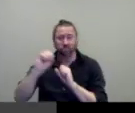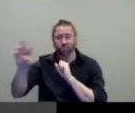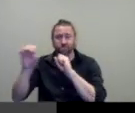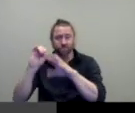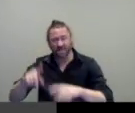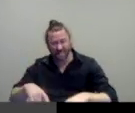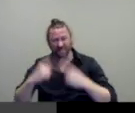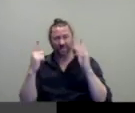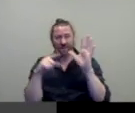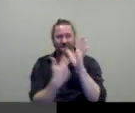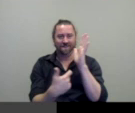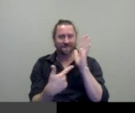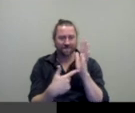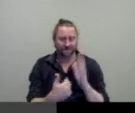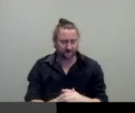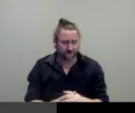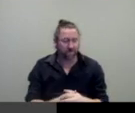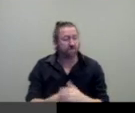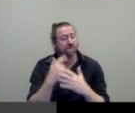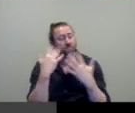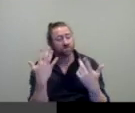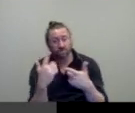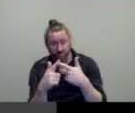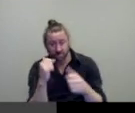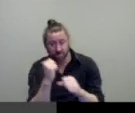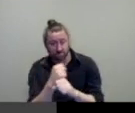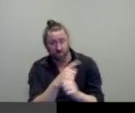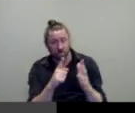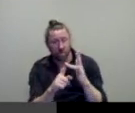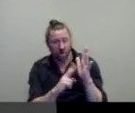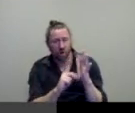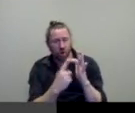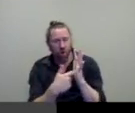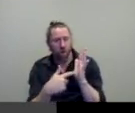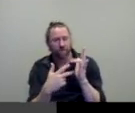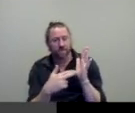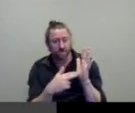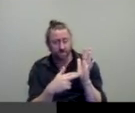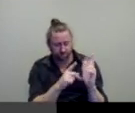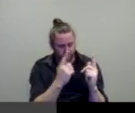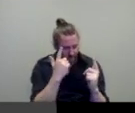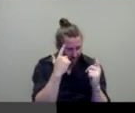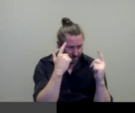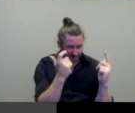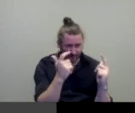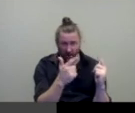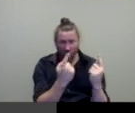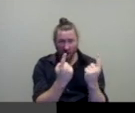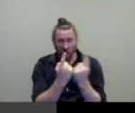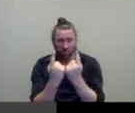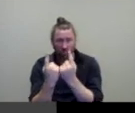something new so I want to take this example of the way that overturn works with these objects